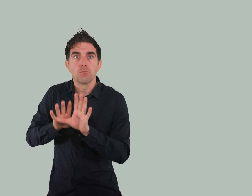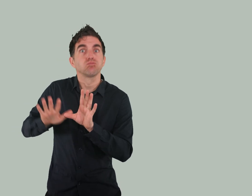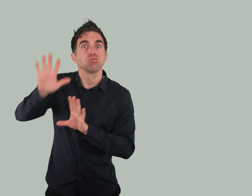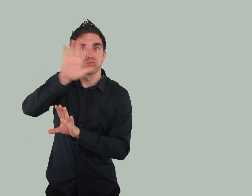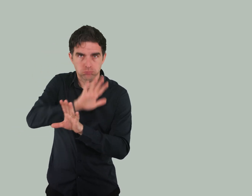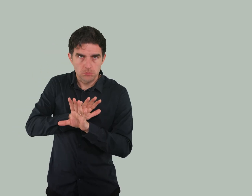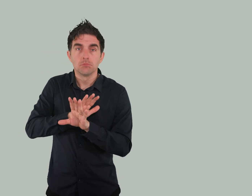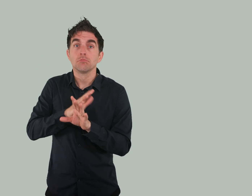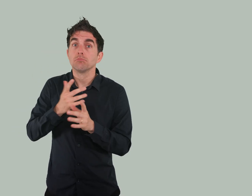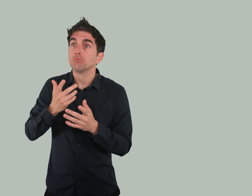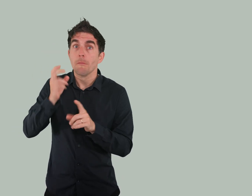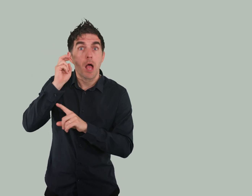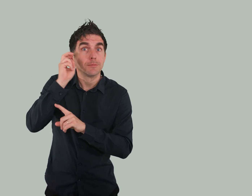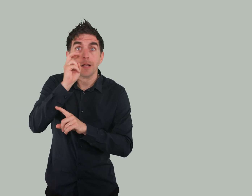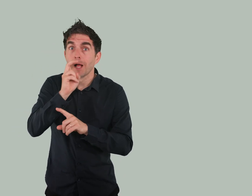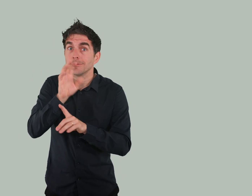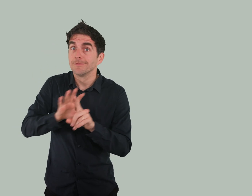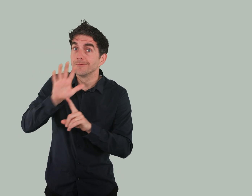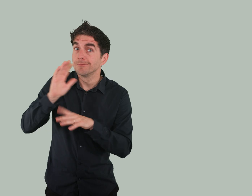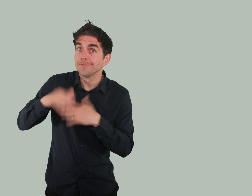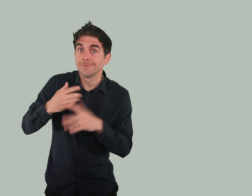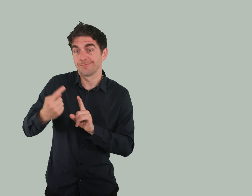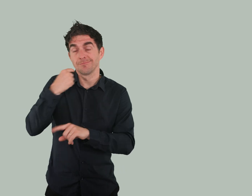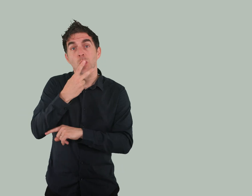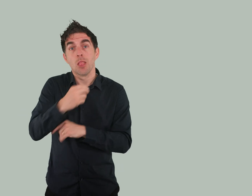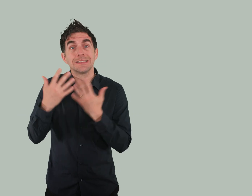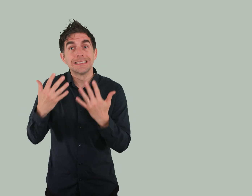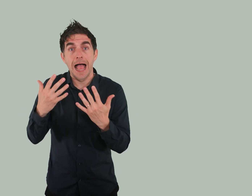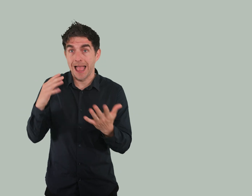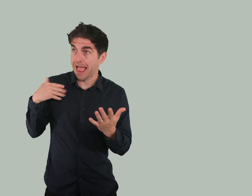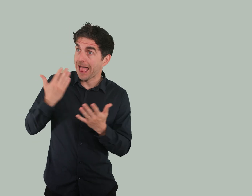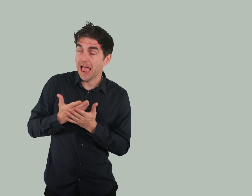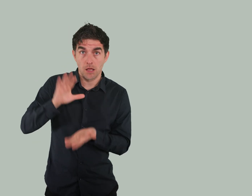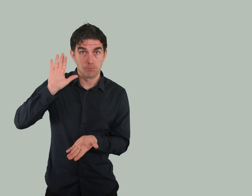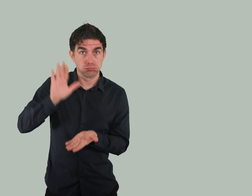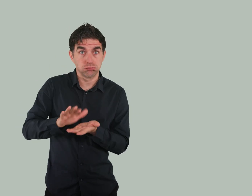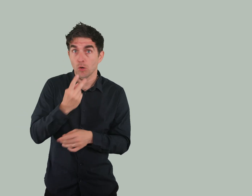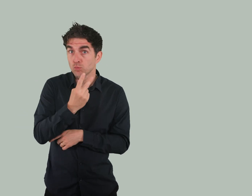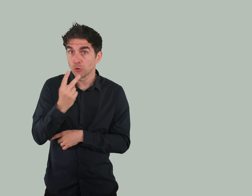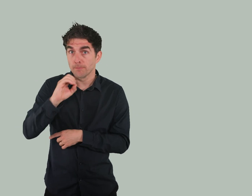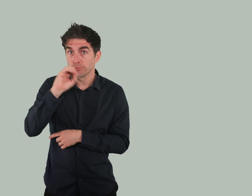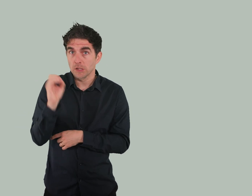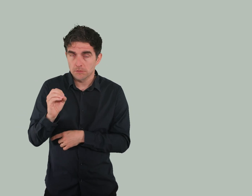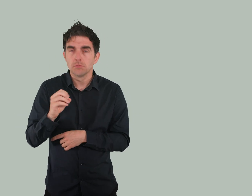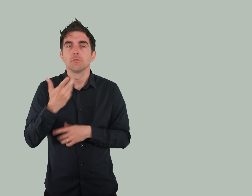have fallen by 22 per cent since 2010.